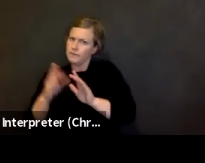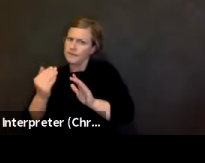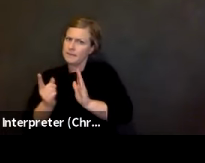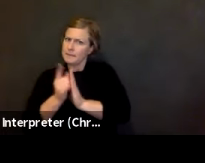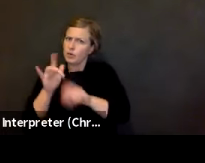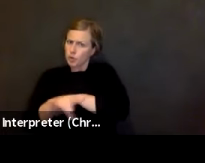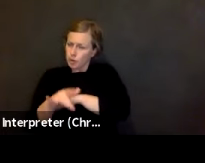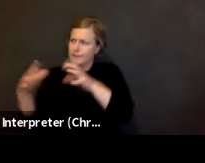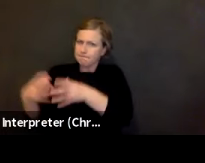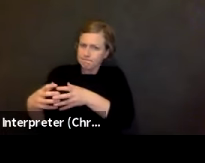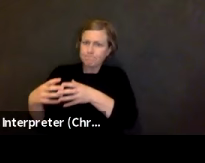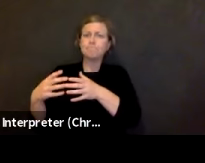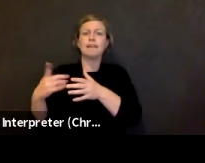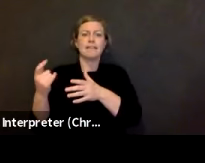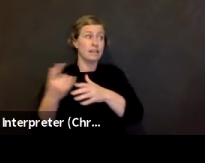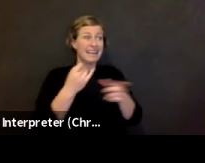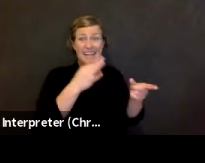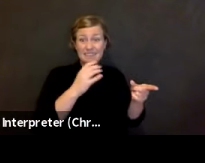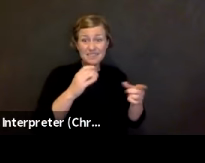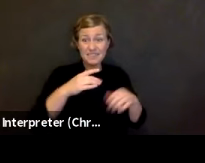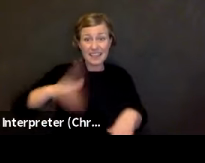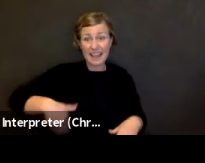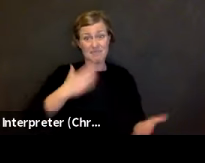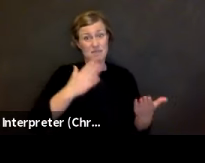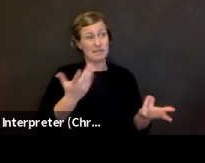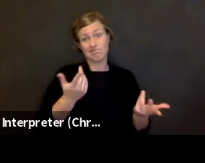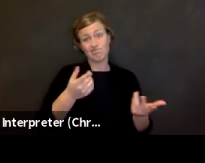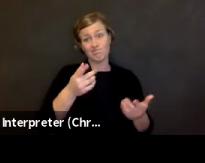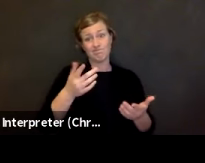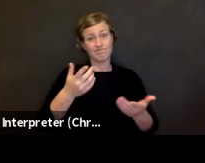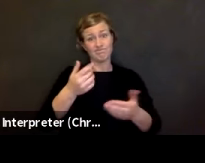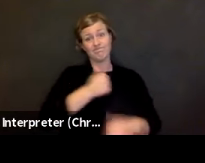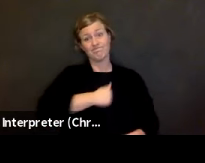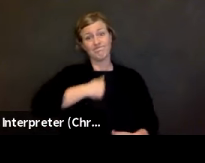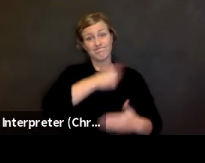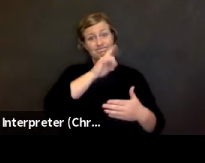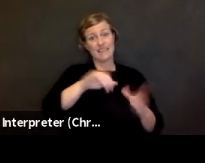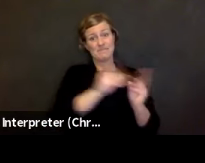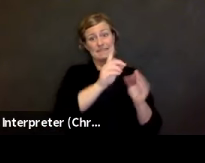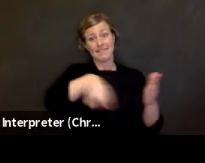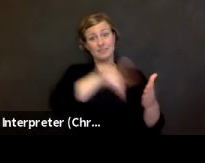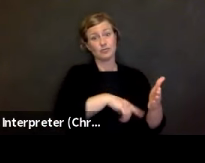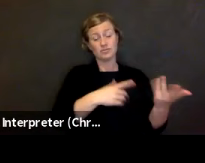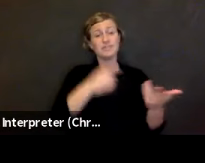legislator. Please be prompt, don't skip the prep meeting and know that if you're late you may miss your spot